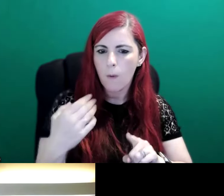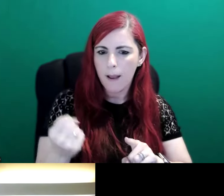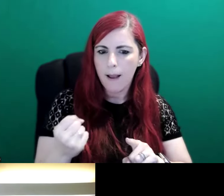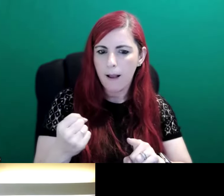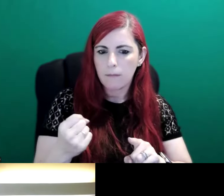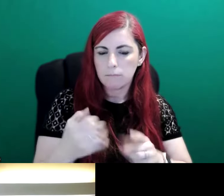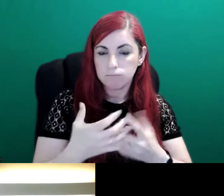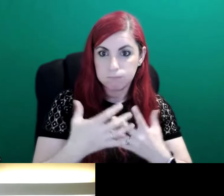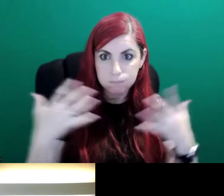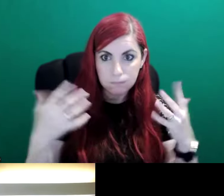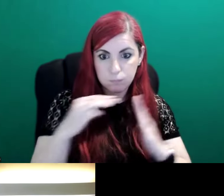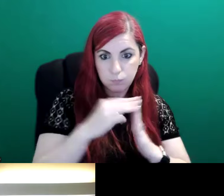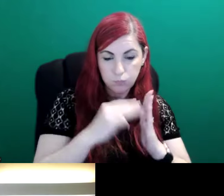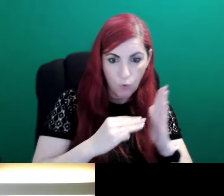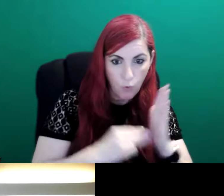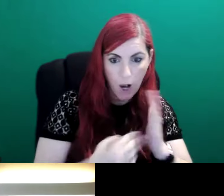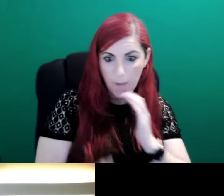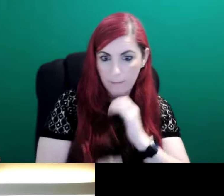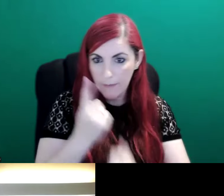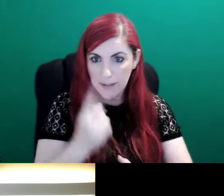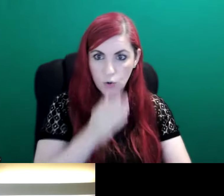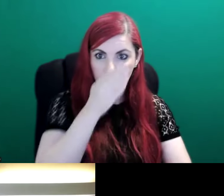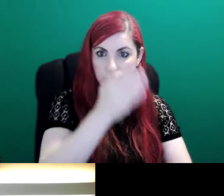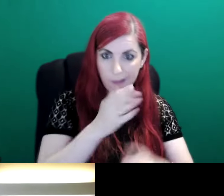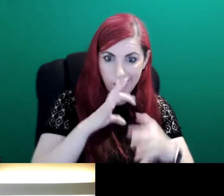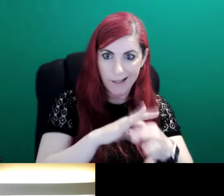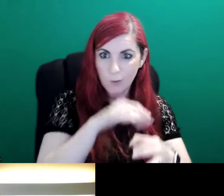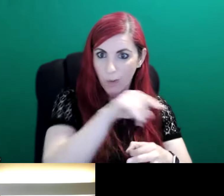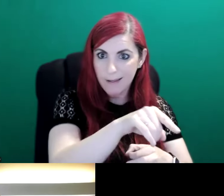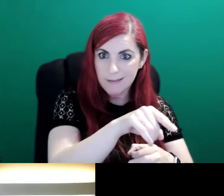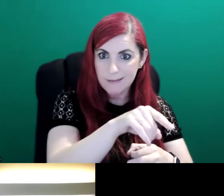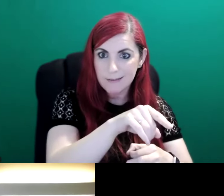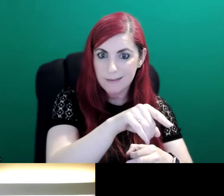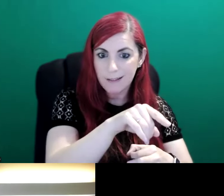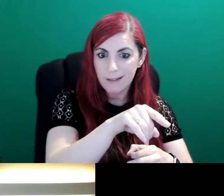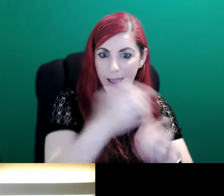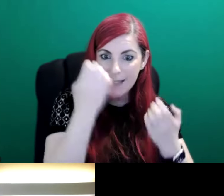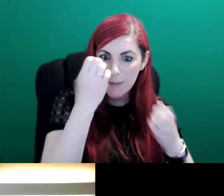programme of events to go with this. So we have other art historians who are going to